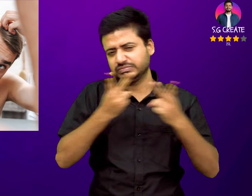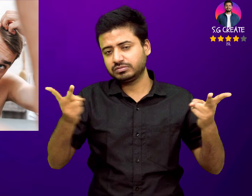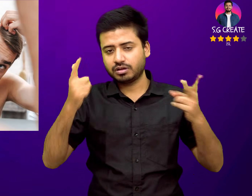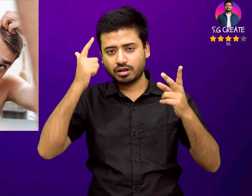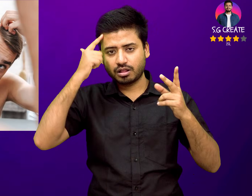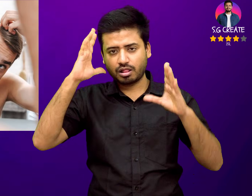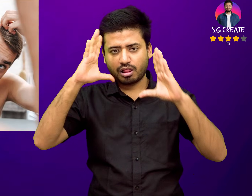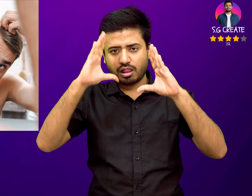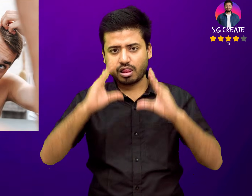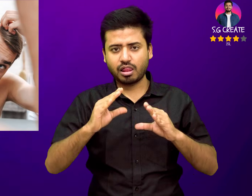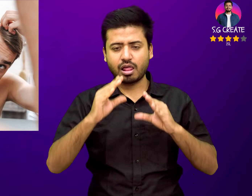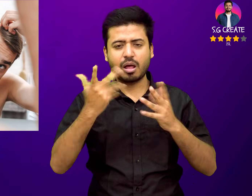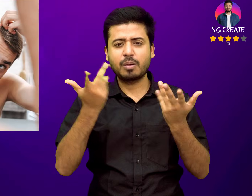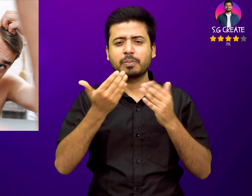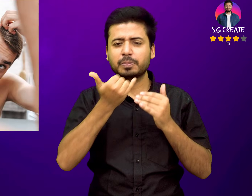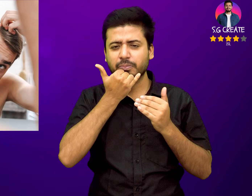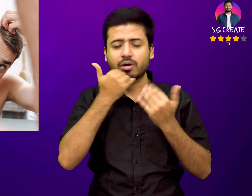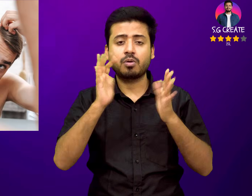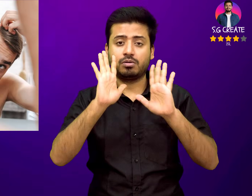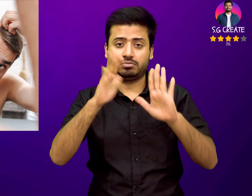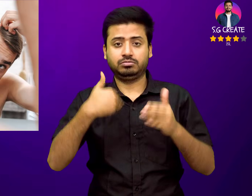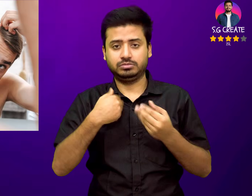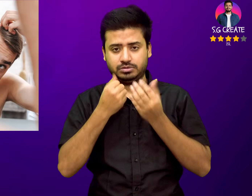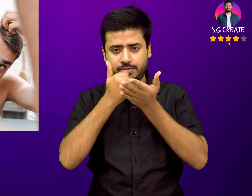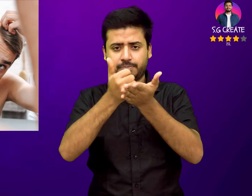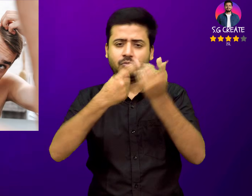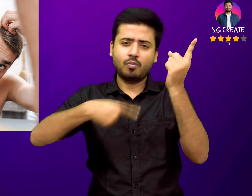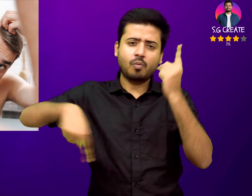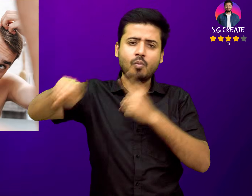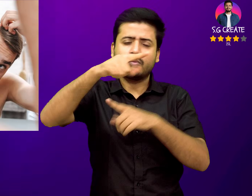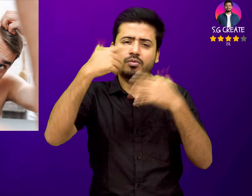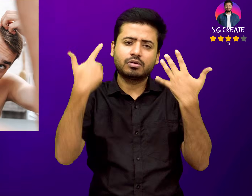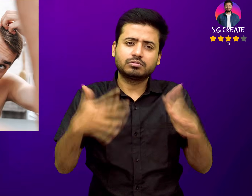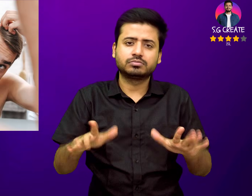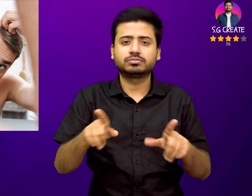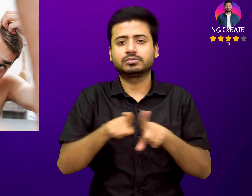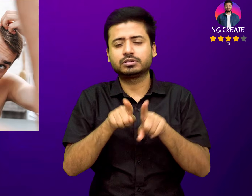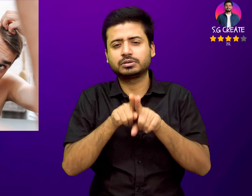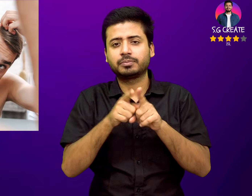long-term additions to your routine, we have to look past the social media hype and examine the